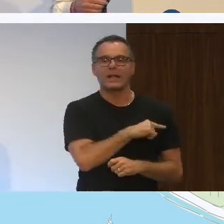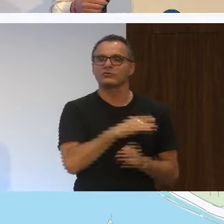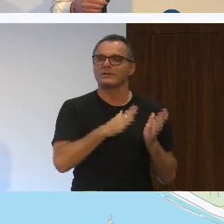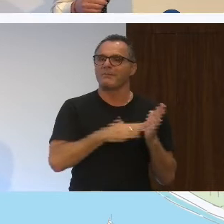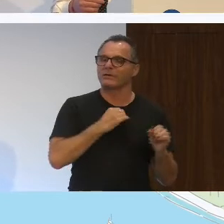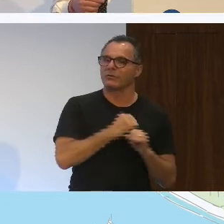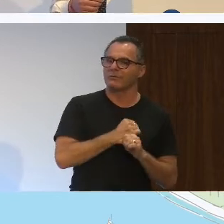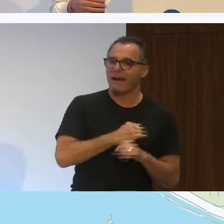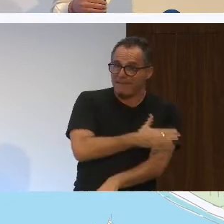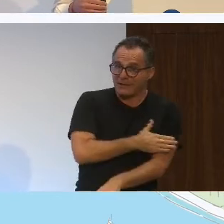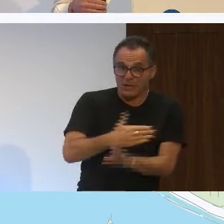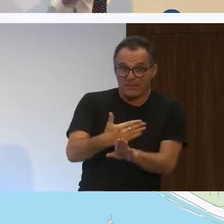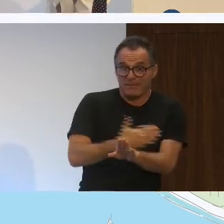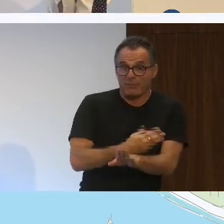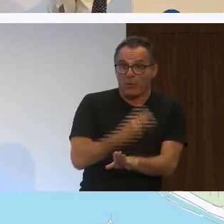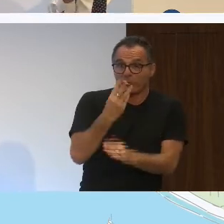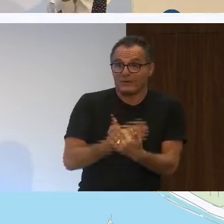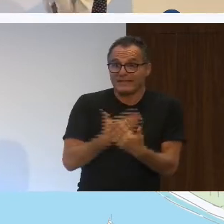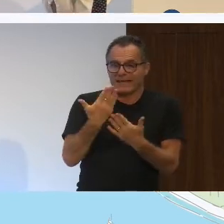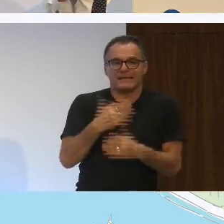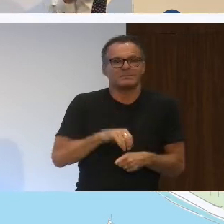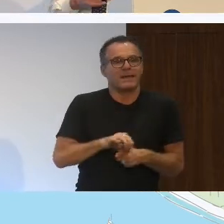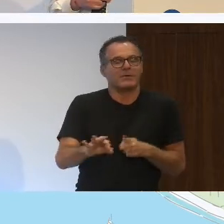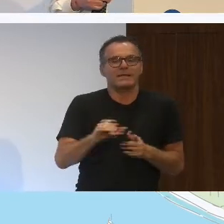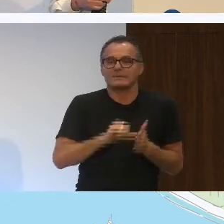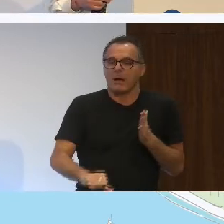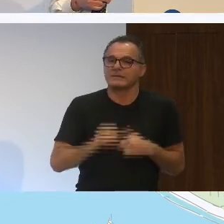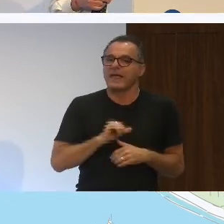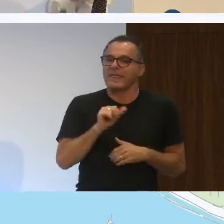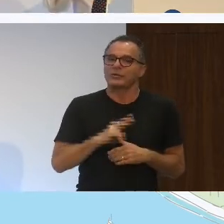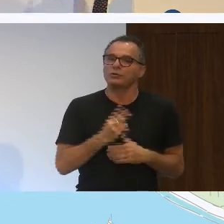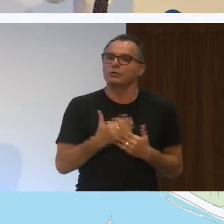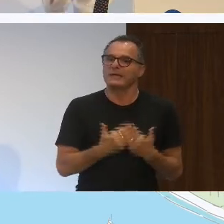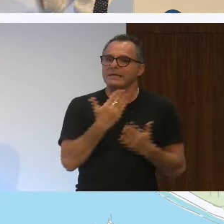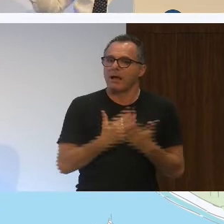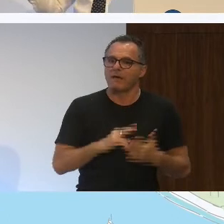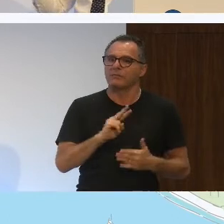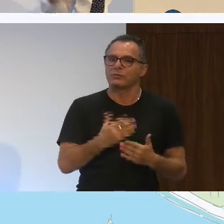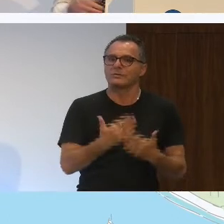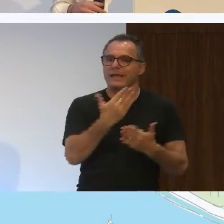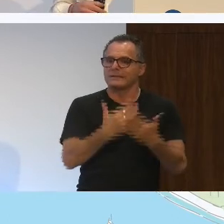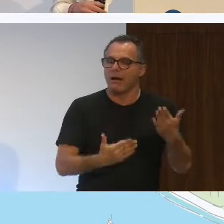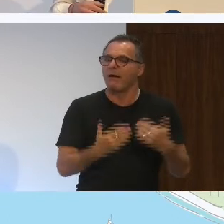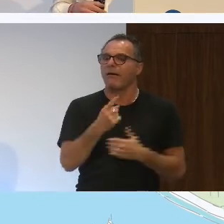three days before the onset of menstruation and then cut it in half every couple of days to taper the dose over six days.